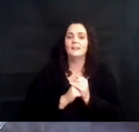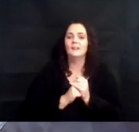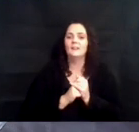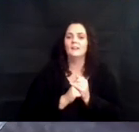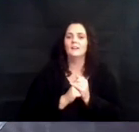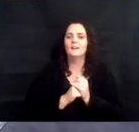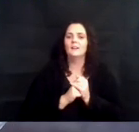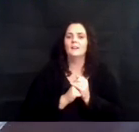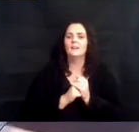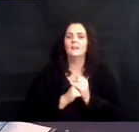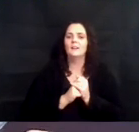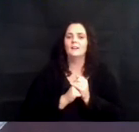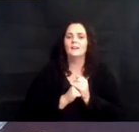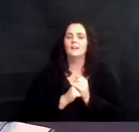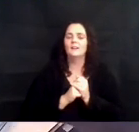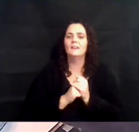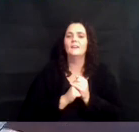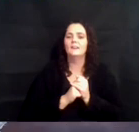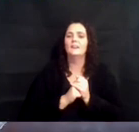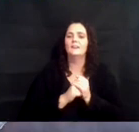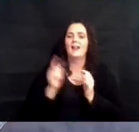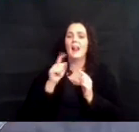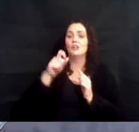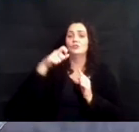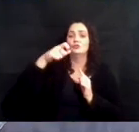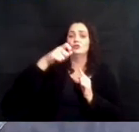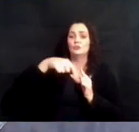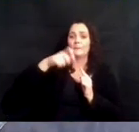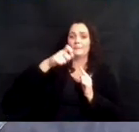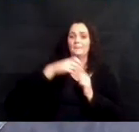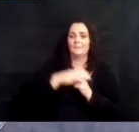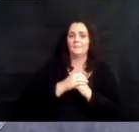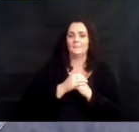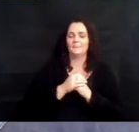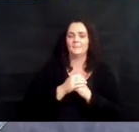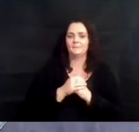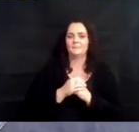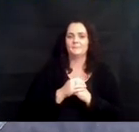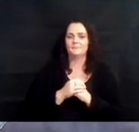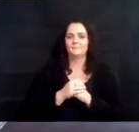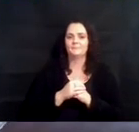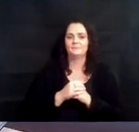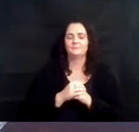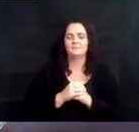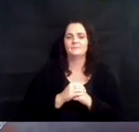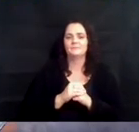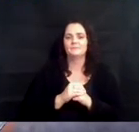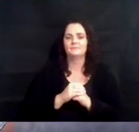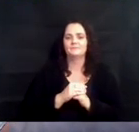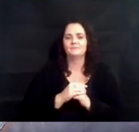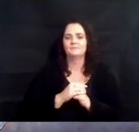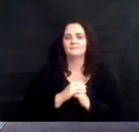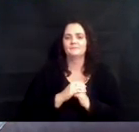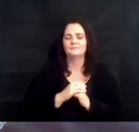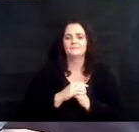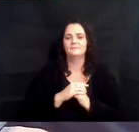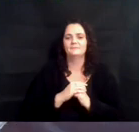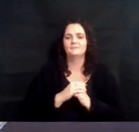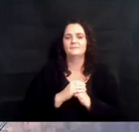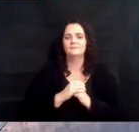But except for my little drip, which now I'm gonna put further down and erase where it was coming out, there.